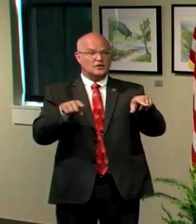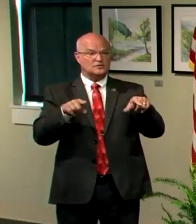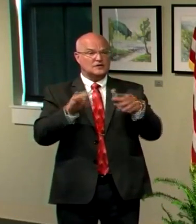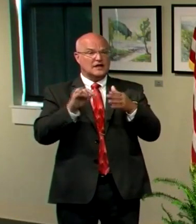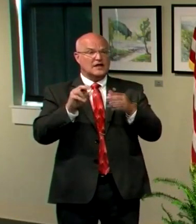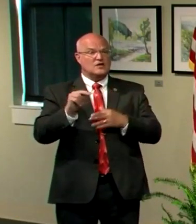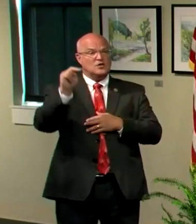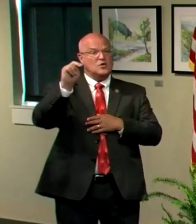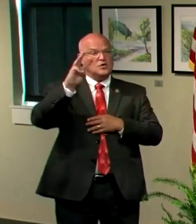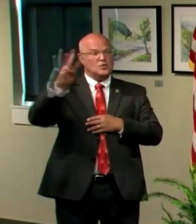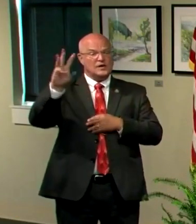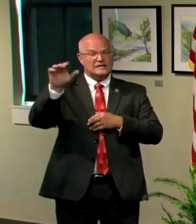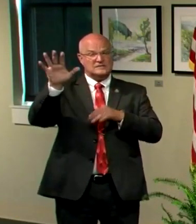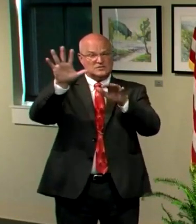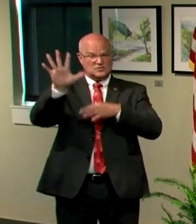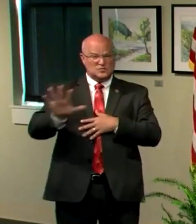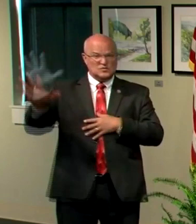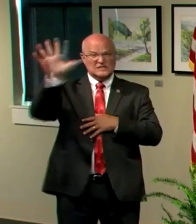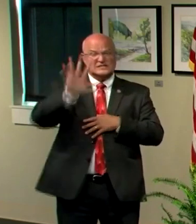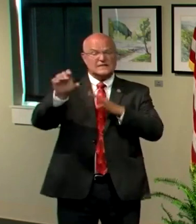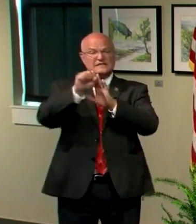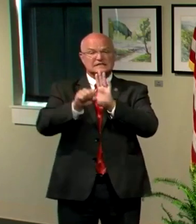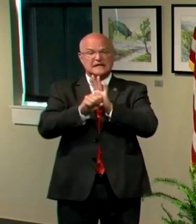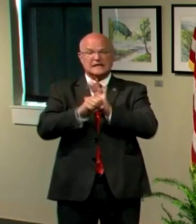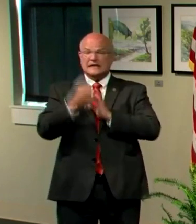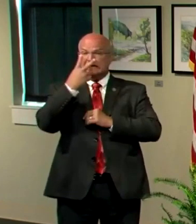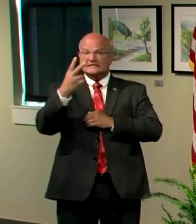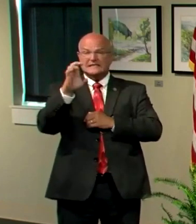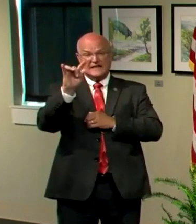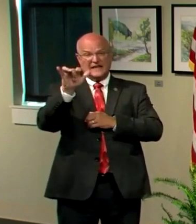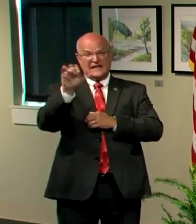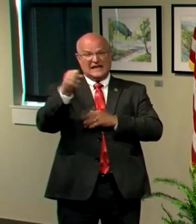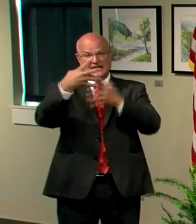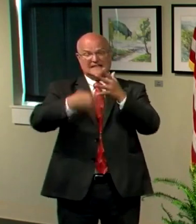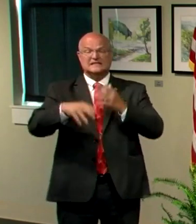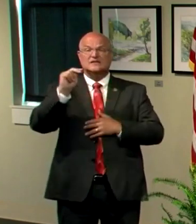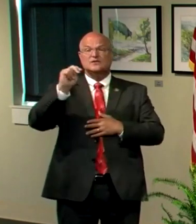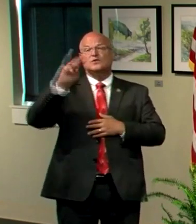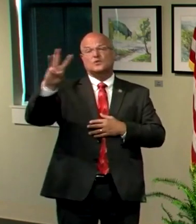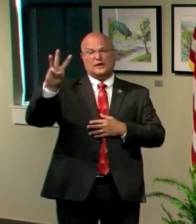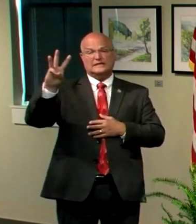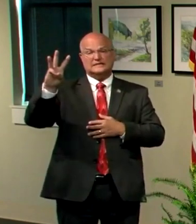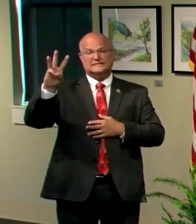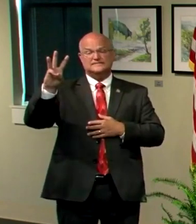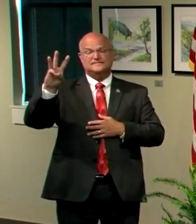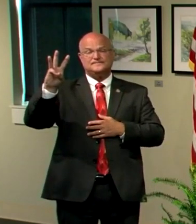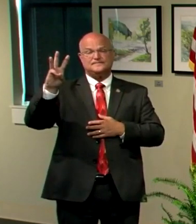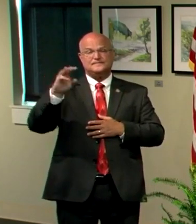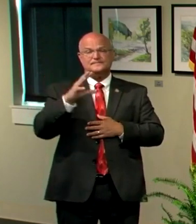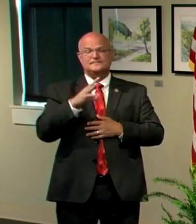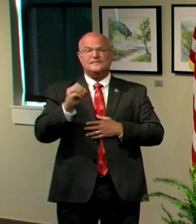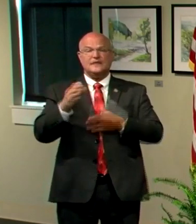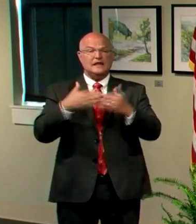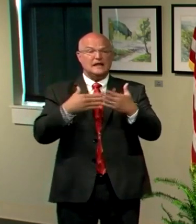YESTERDAY SO WE WILL CONTINUE TO WATCH THAT. NOW WE CAN GO TO THE NORTHWEST